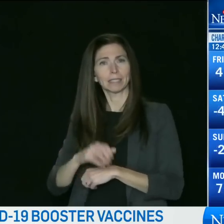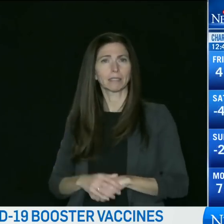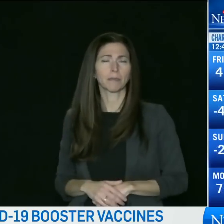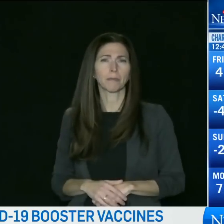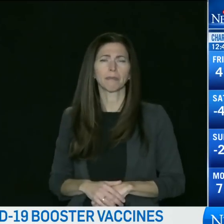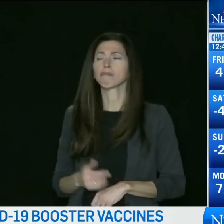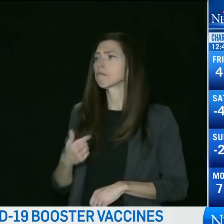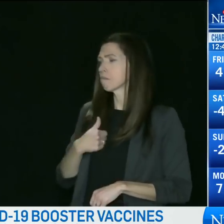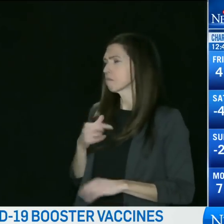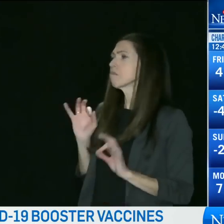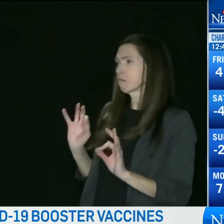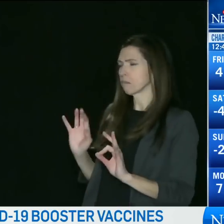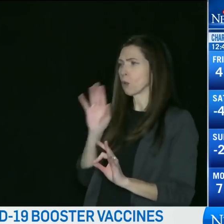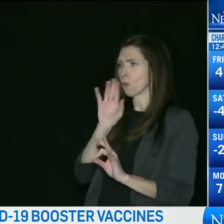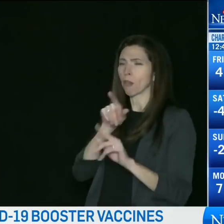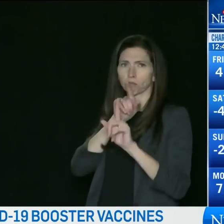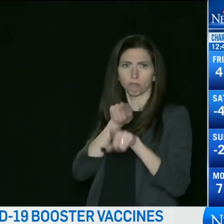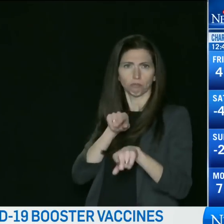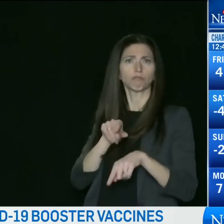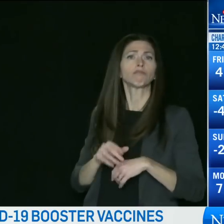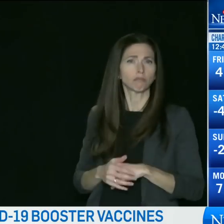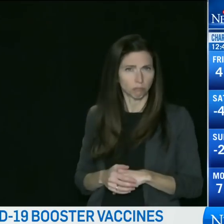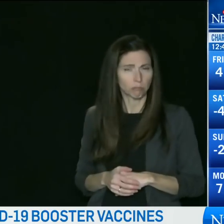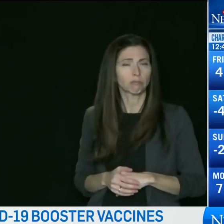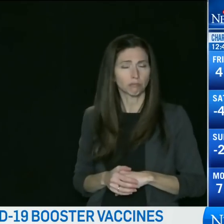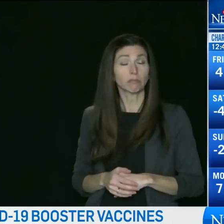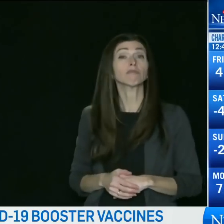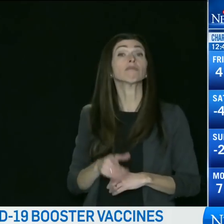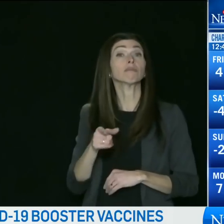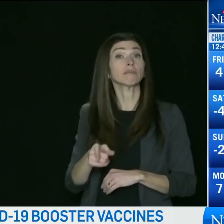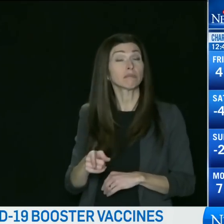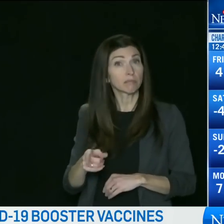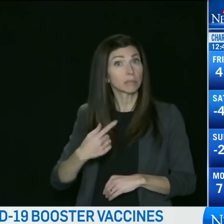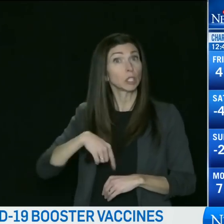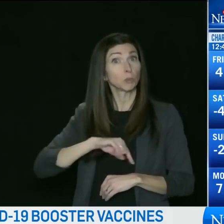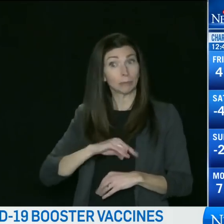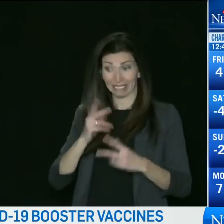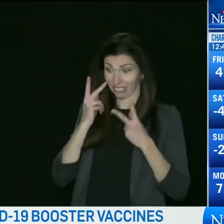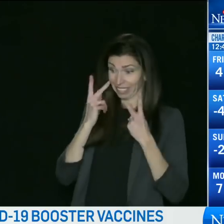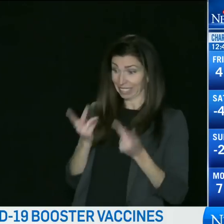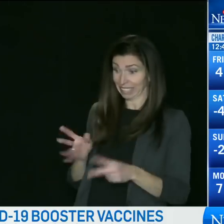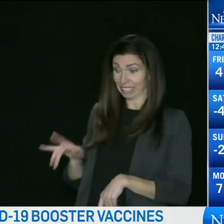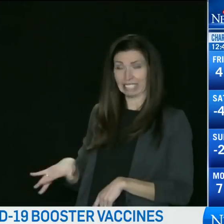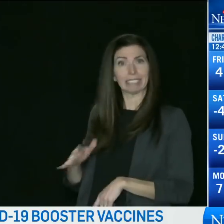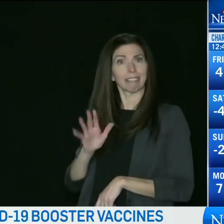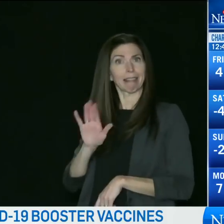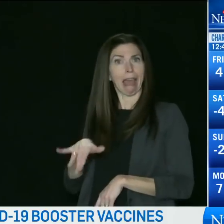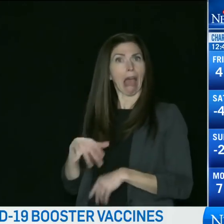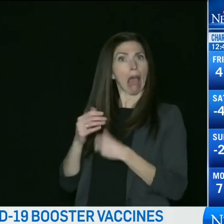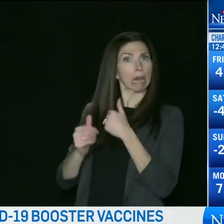SO I'M HAPPY TO RESPOND TO THAT.